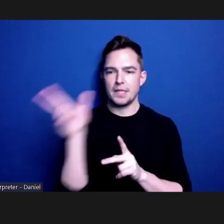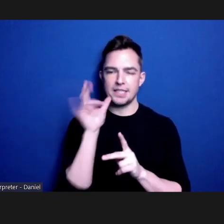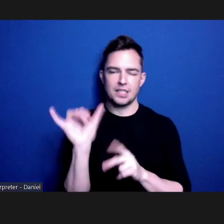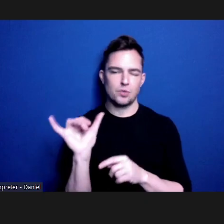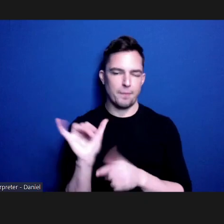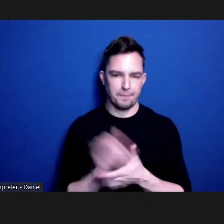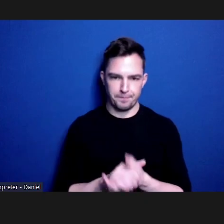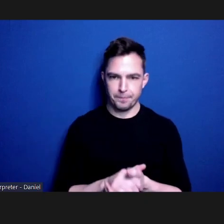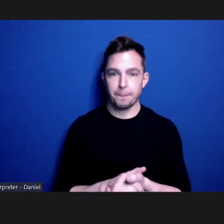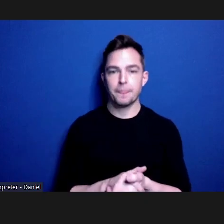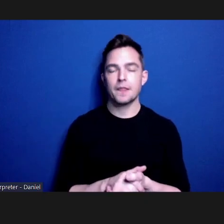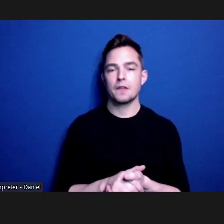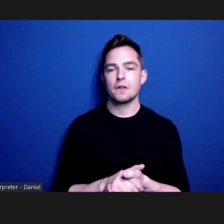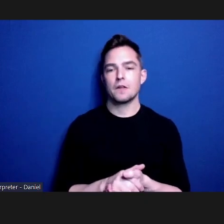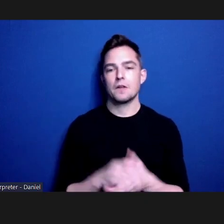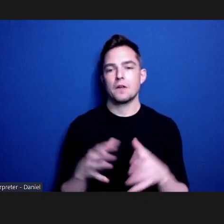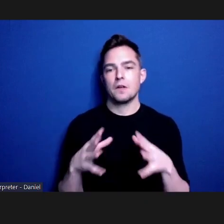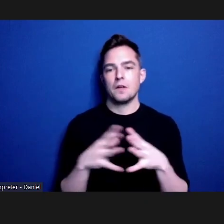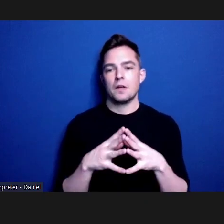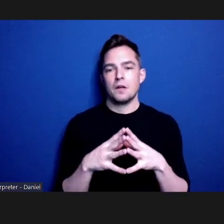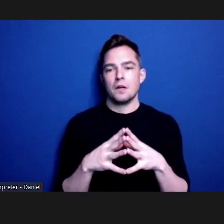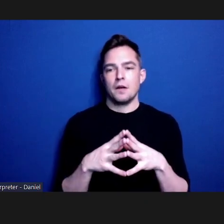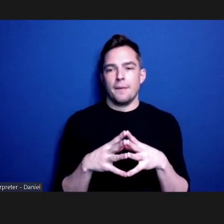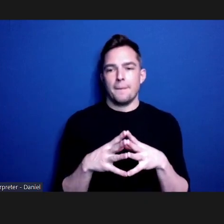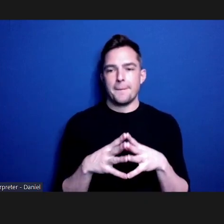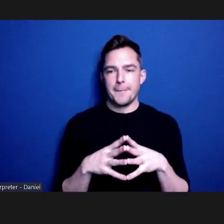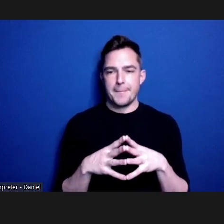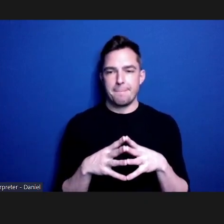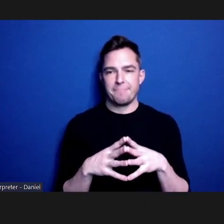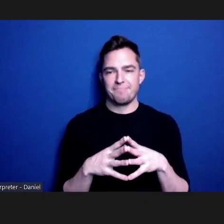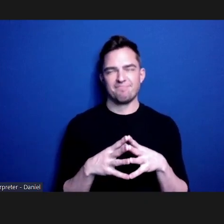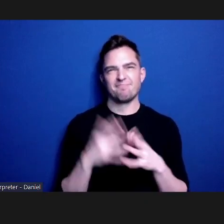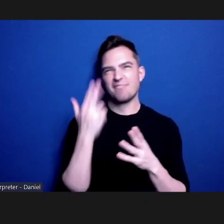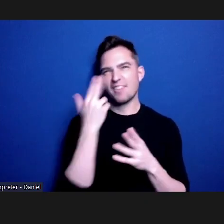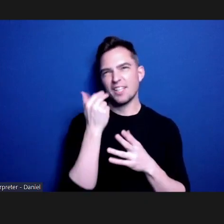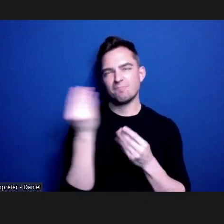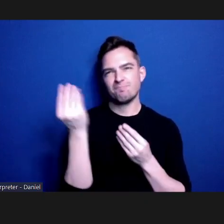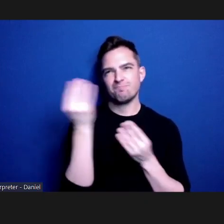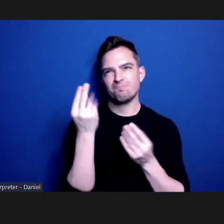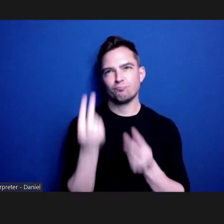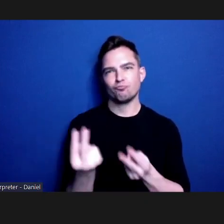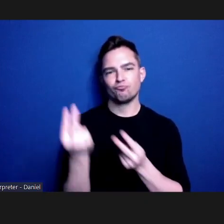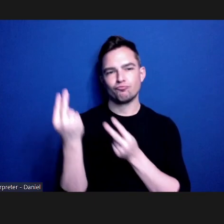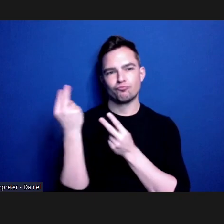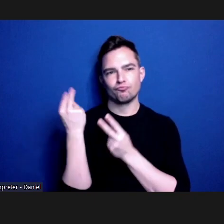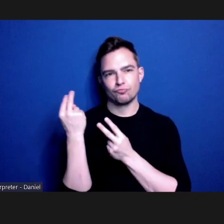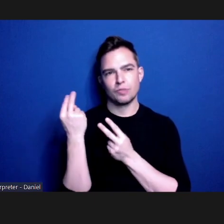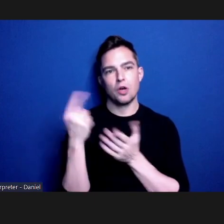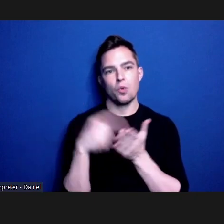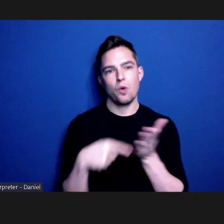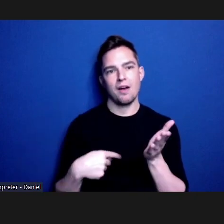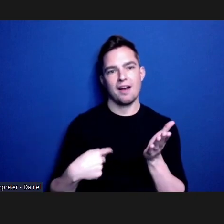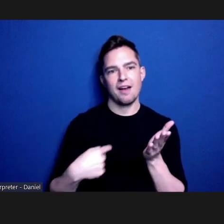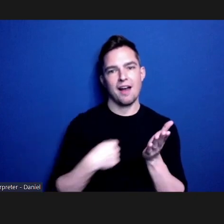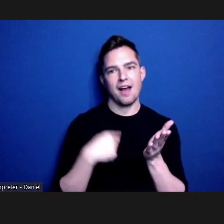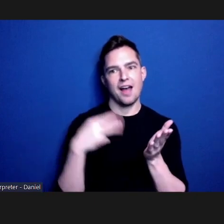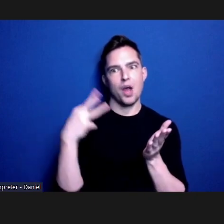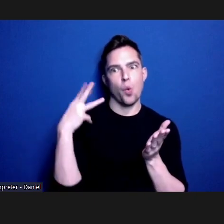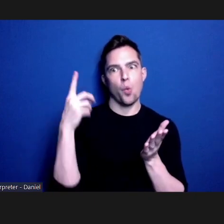(CLEARS THROAT) It's funny thinking in hindsight, like what I would have done or what I wish